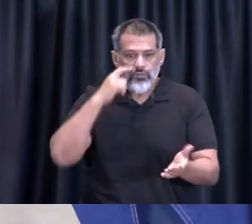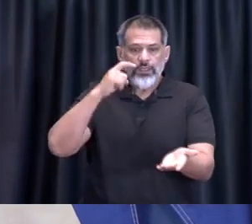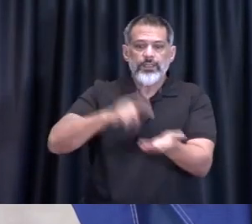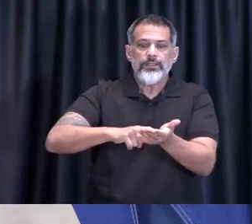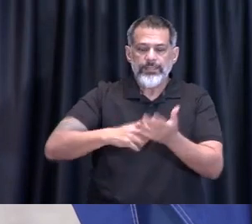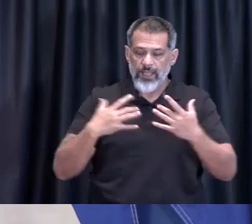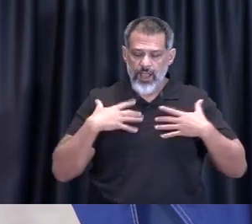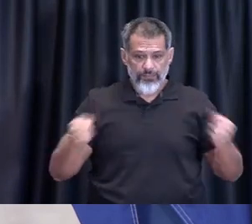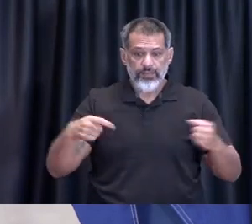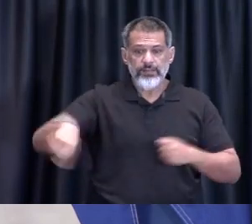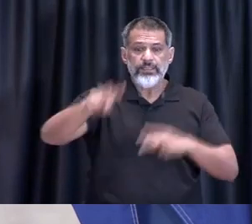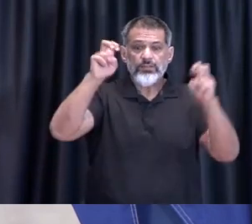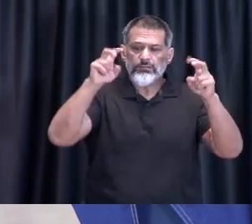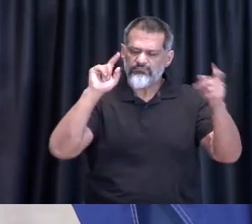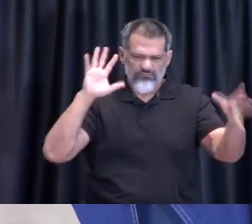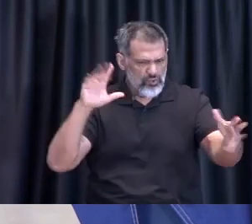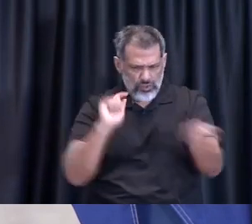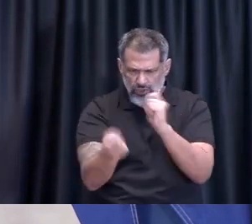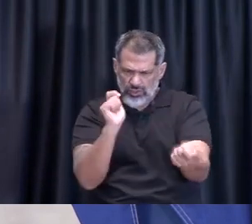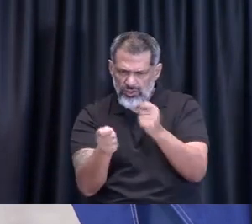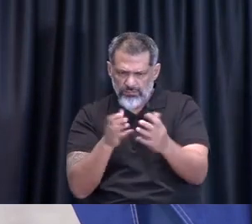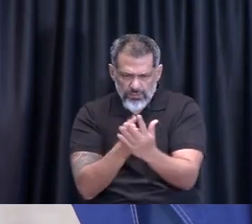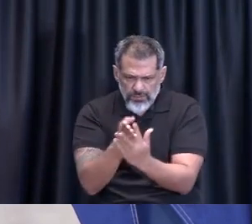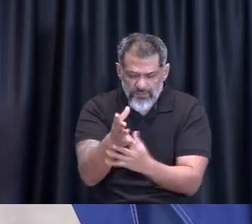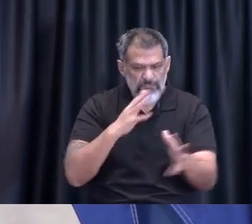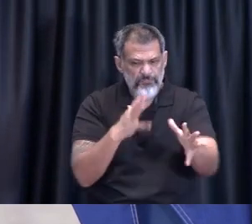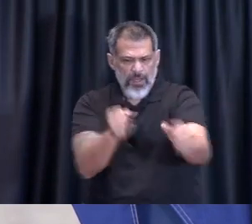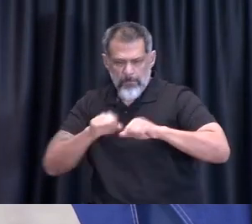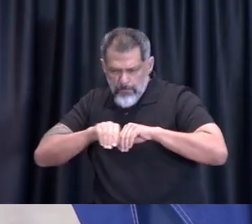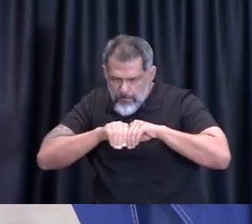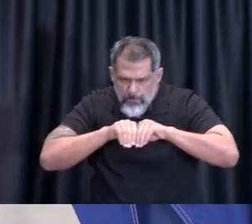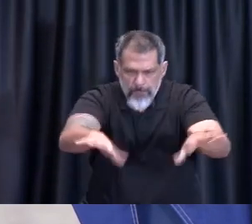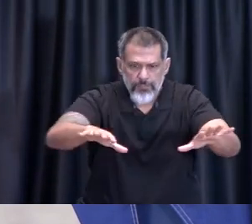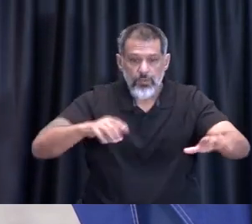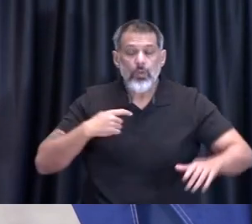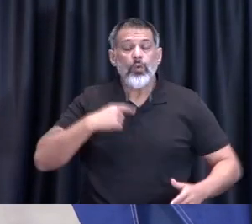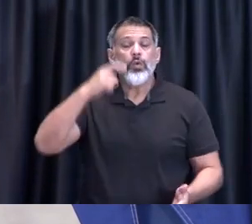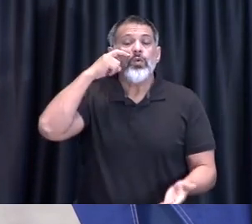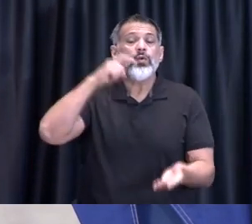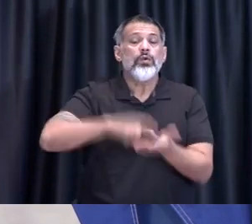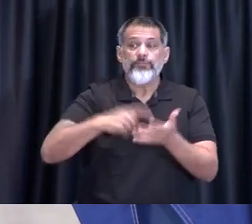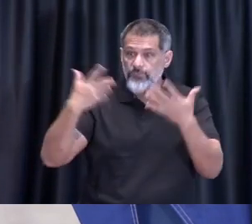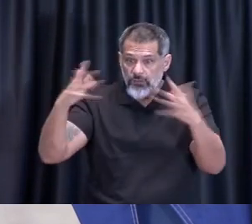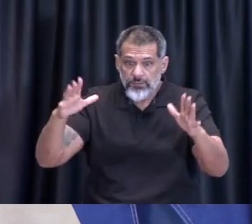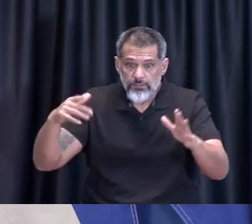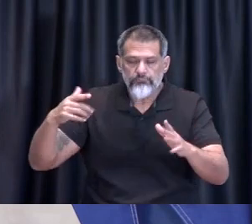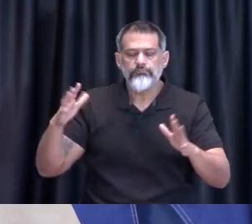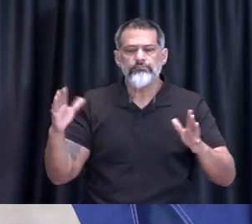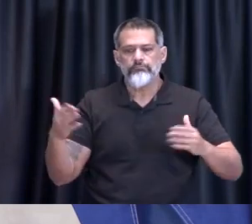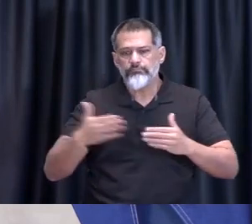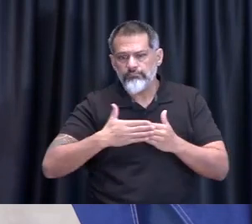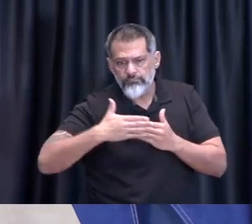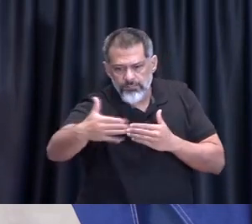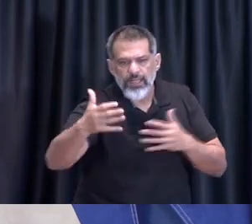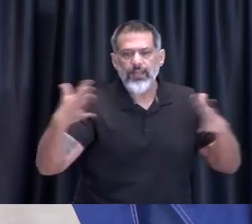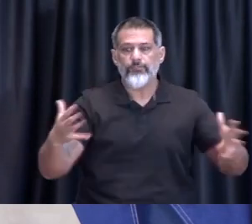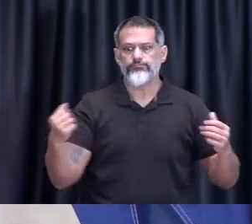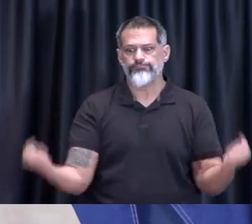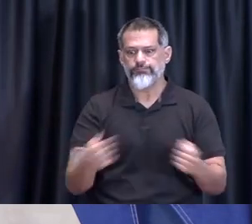as well as anywhere in the world, much as we know that there is lots left for us to do. Top of the list, Team Toronto has worked